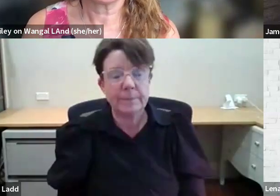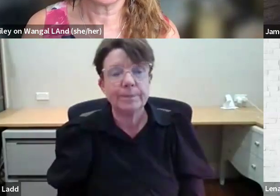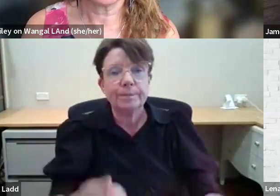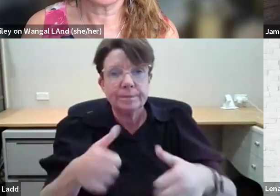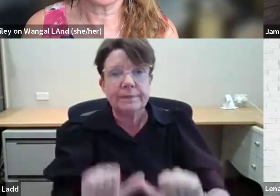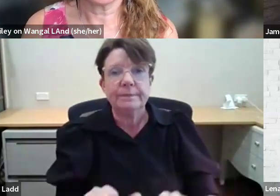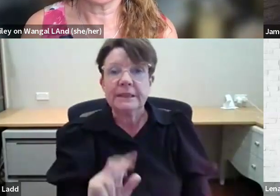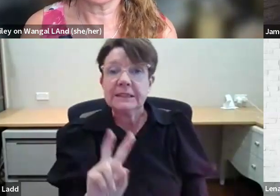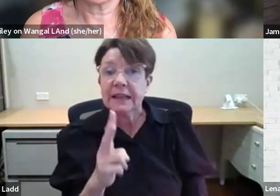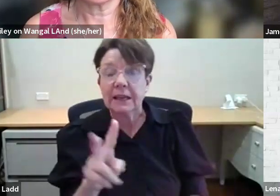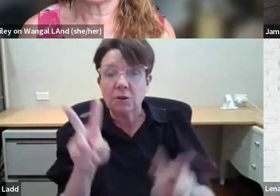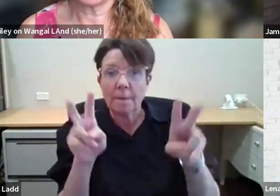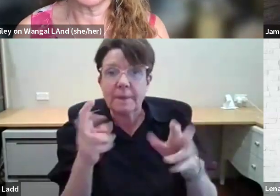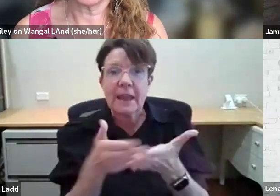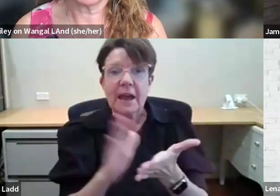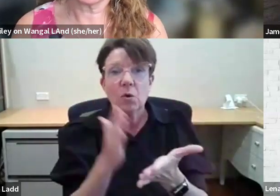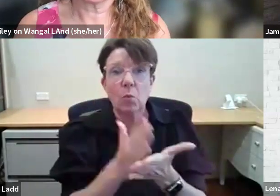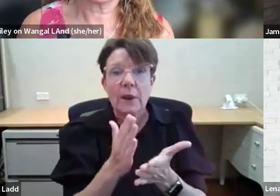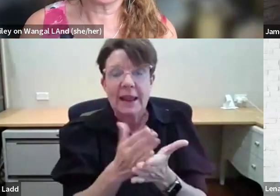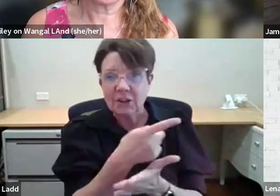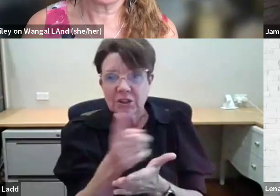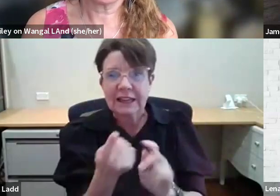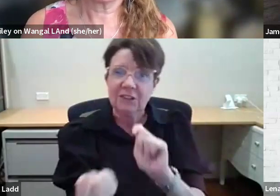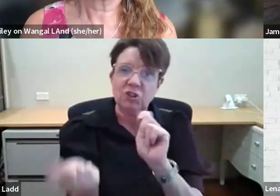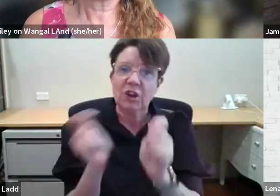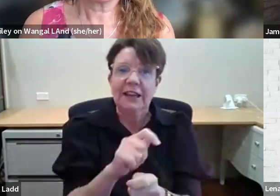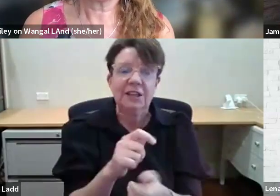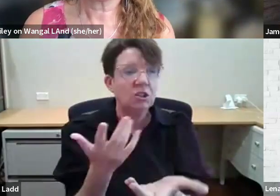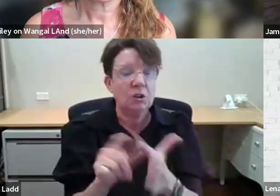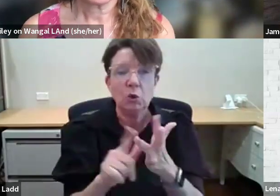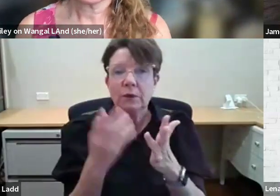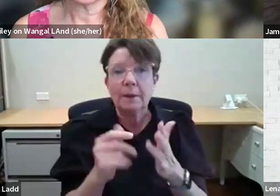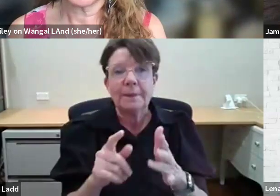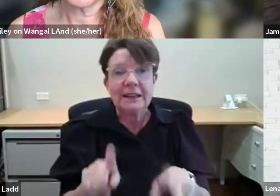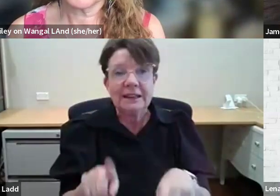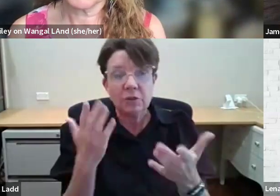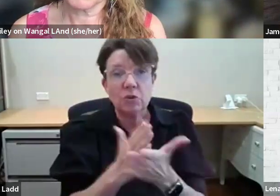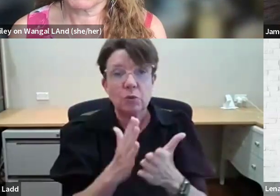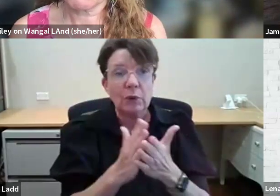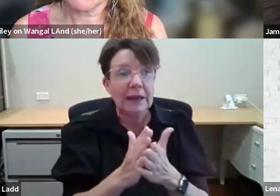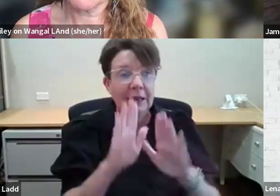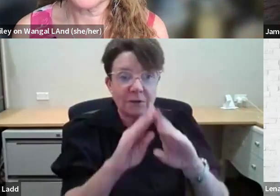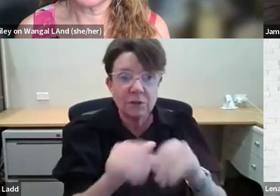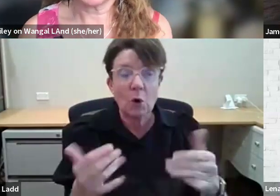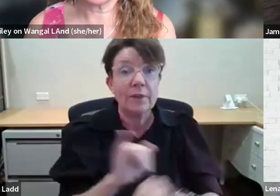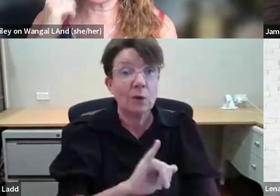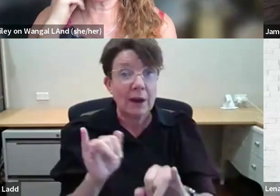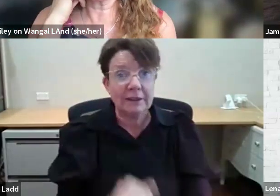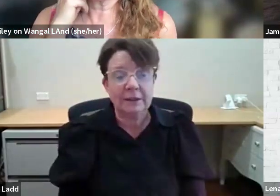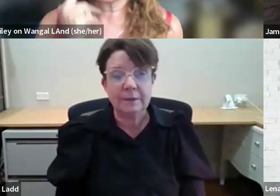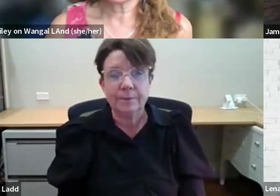this work as a burden, and instead see it as an opportunity?